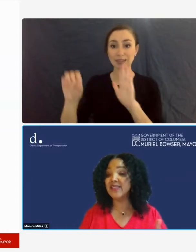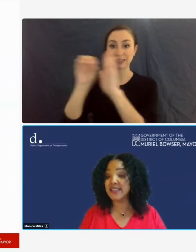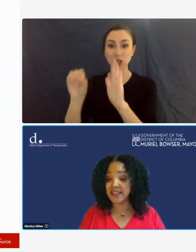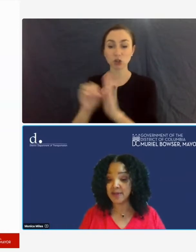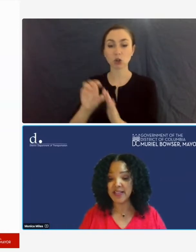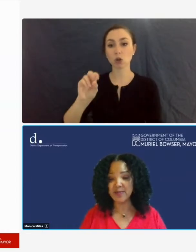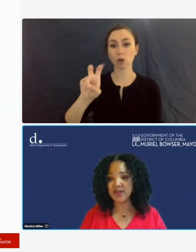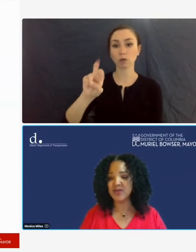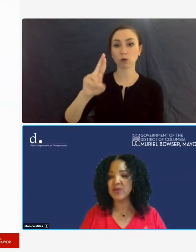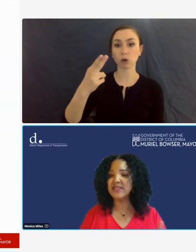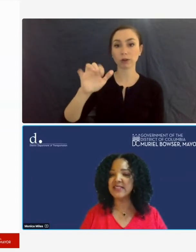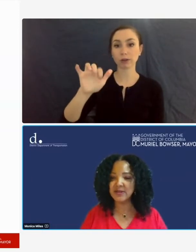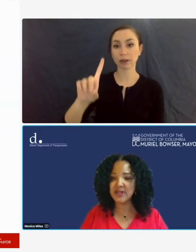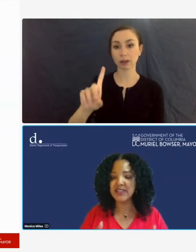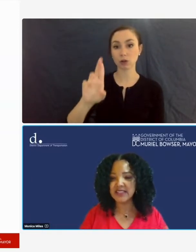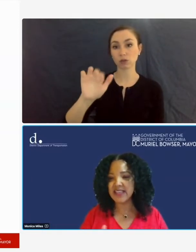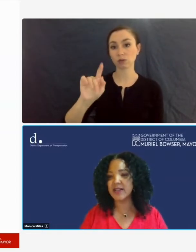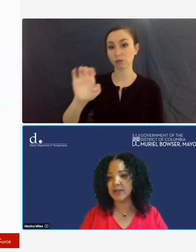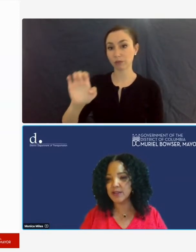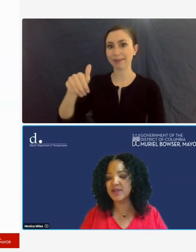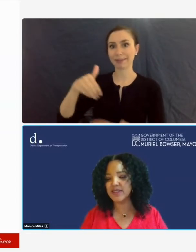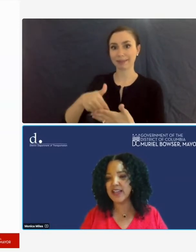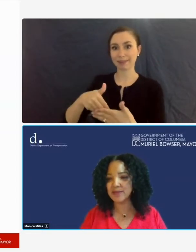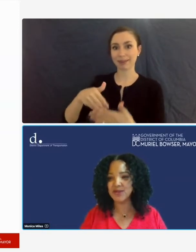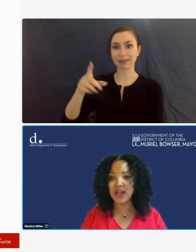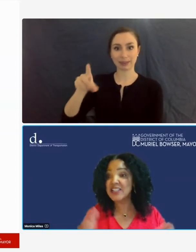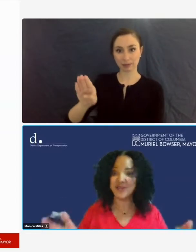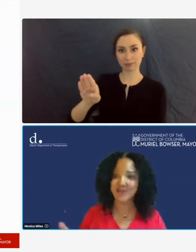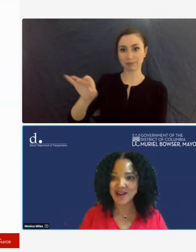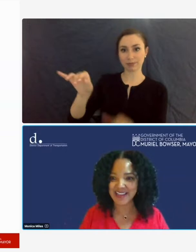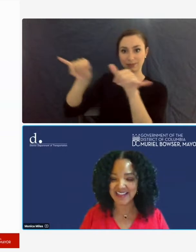database because once it's zero it's going to take a little bit of time to unzero it